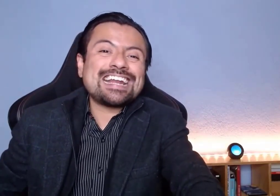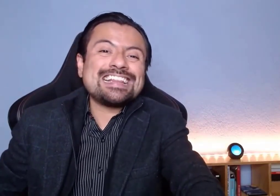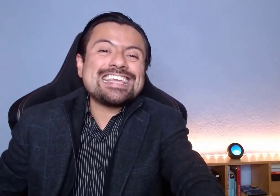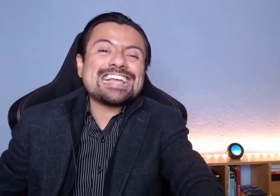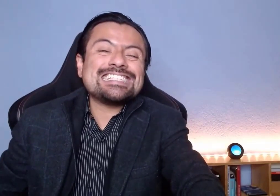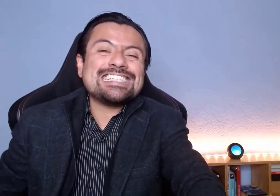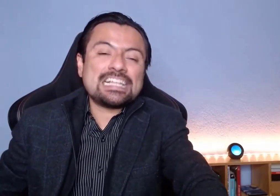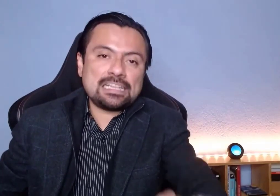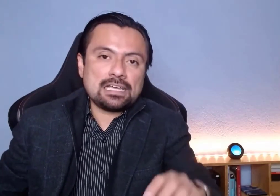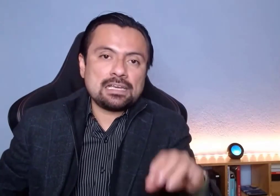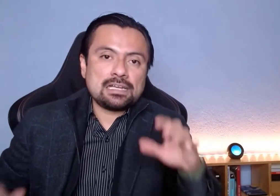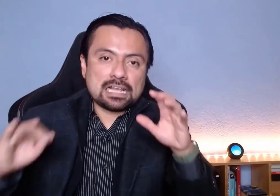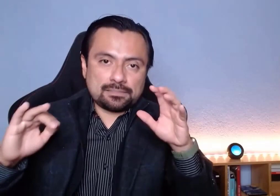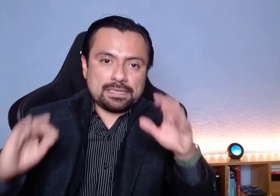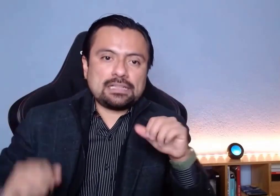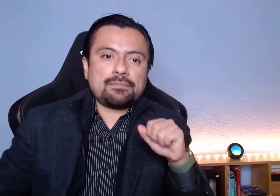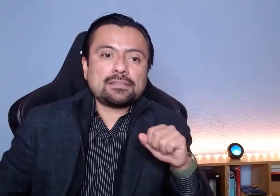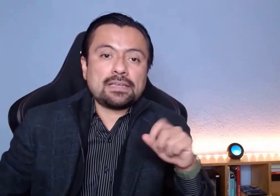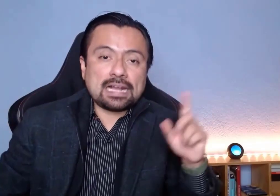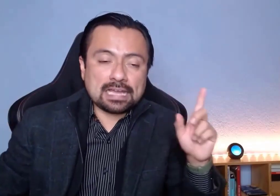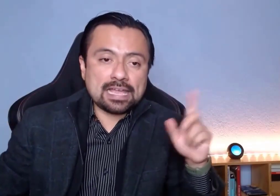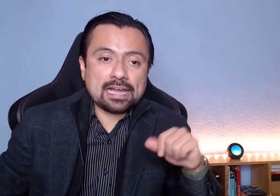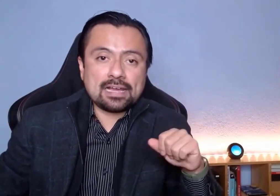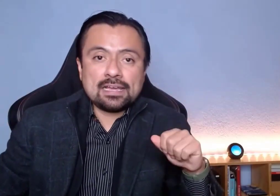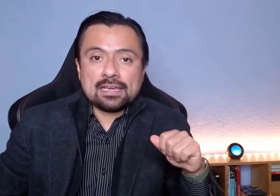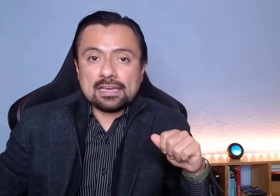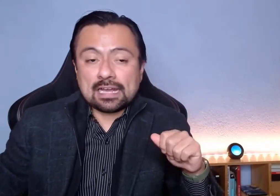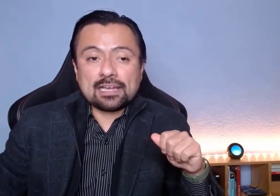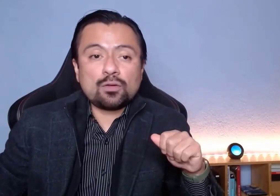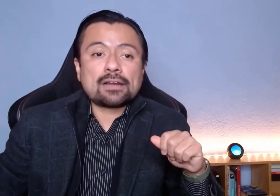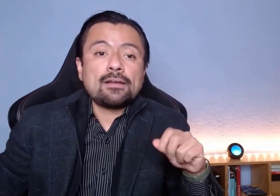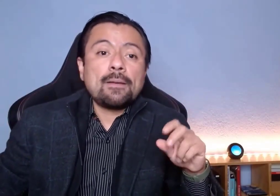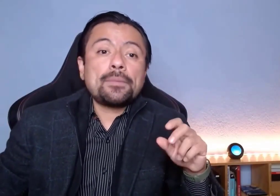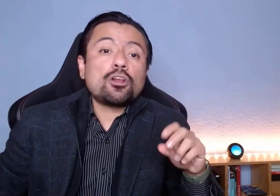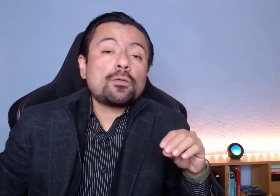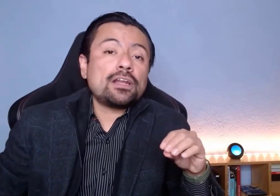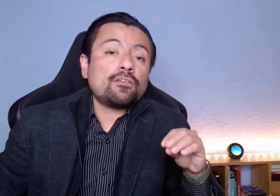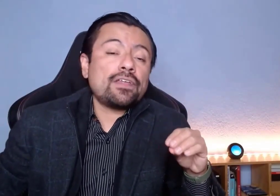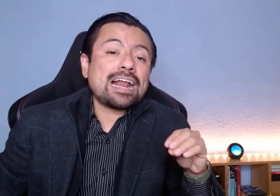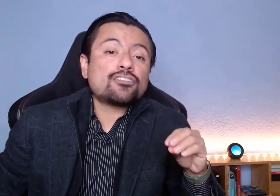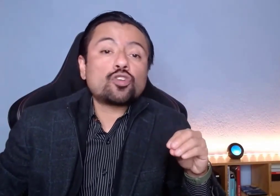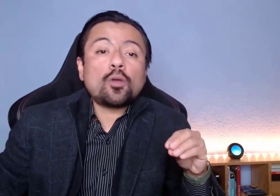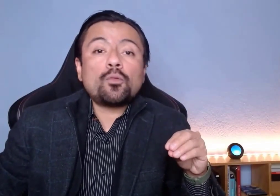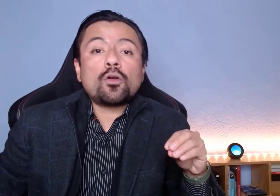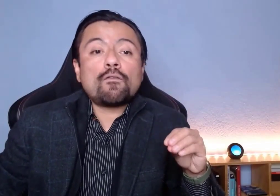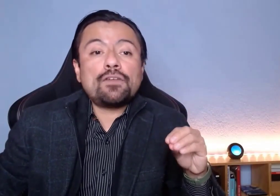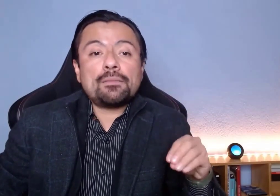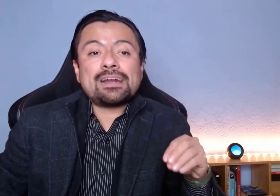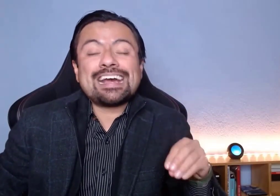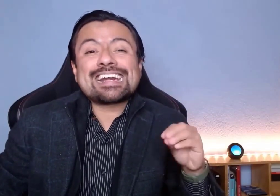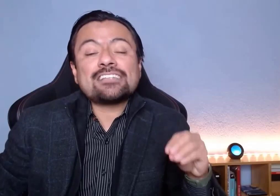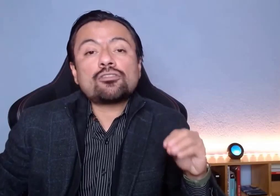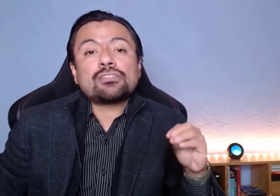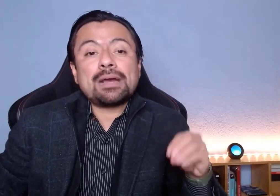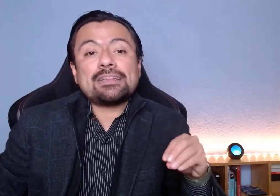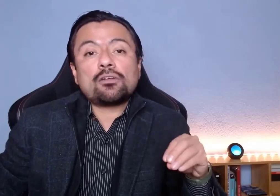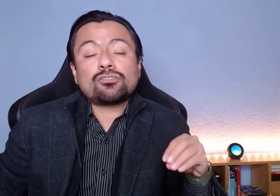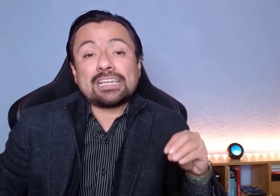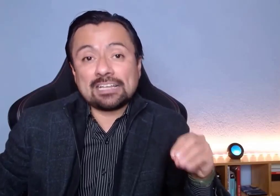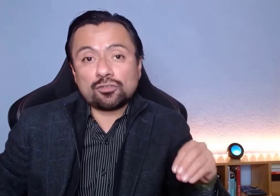that occasion it began to be said that there were 17 victims in that in that place but the federal government could only